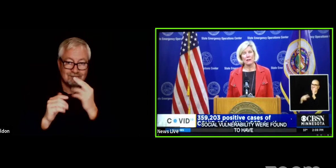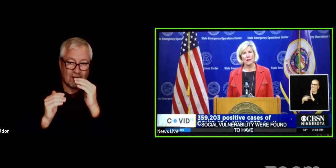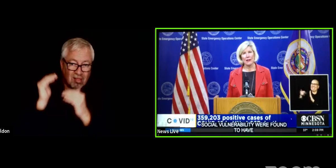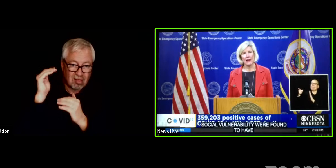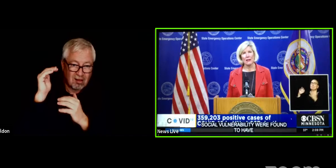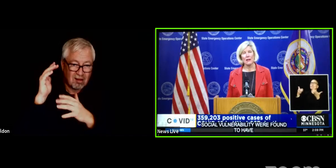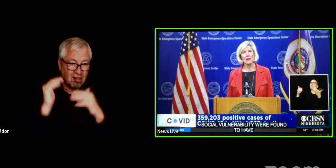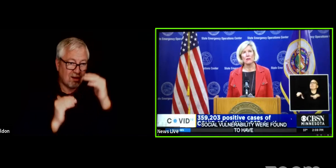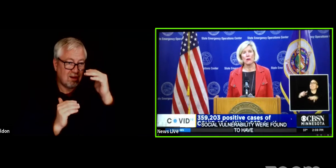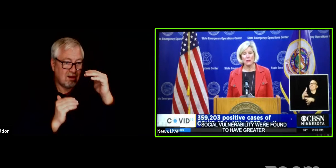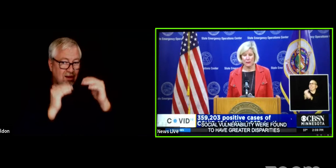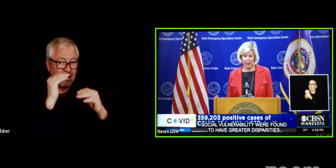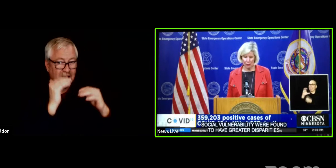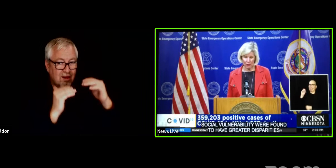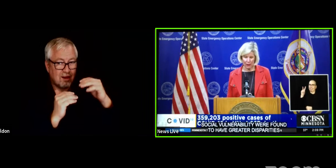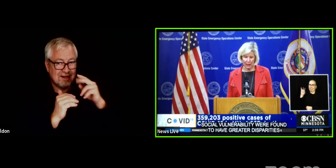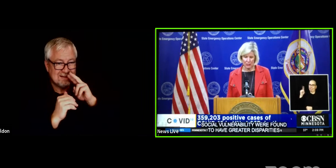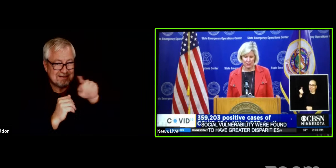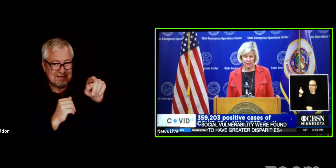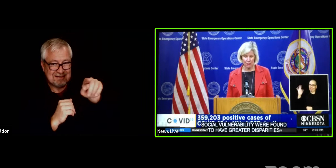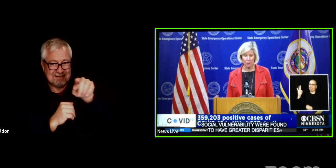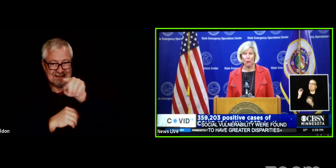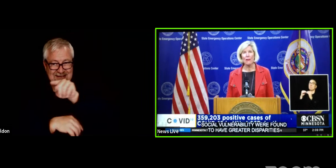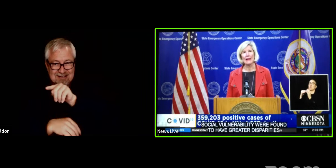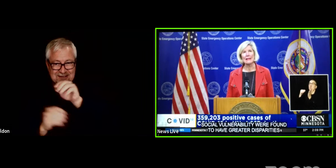FATALITY AS WELL AS THEY WERE LOCATIONS THAT WERE MORE LIKELY